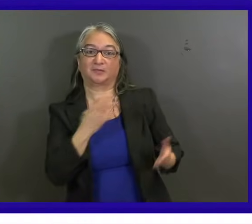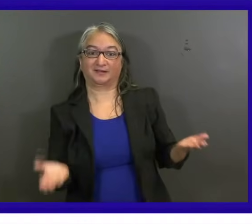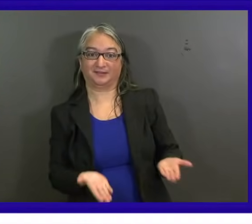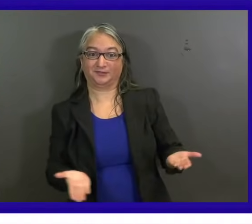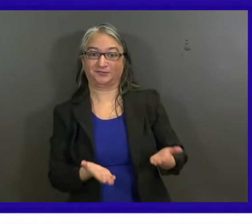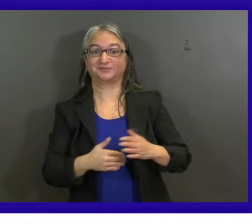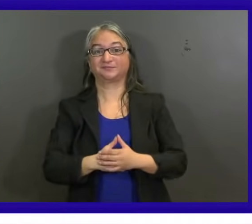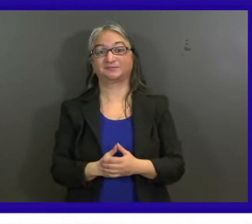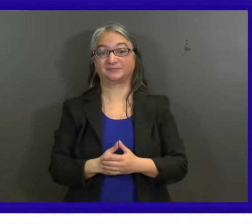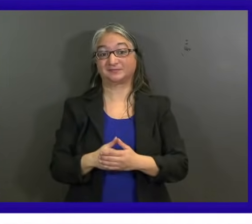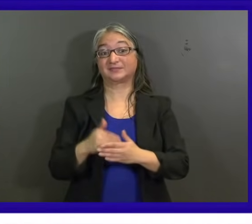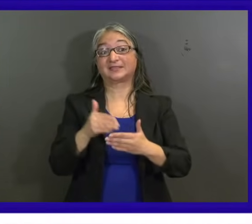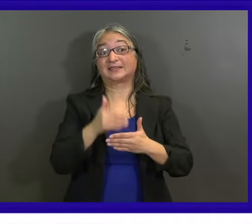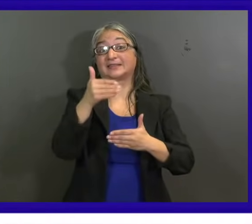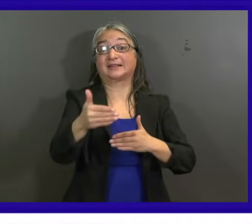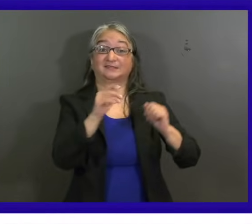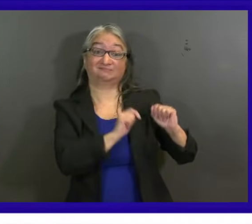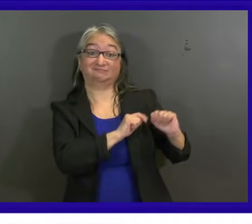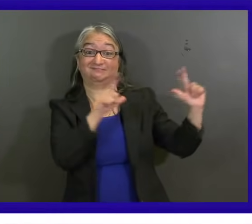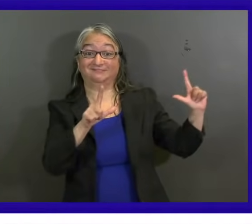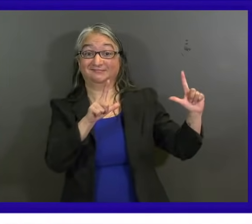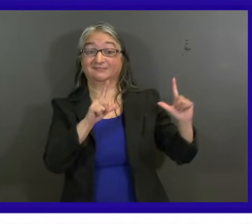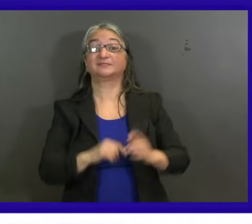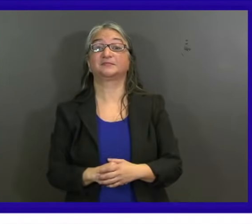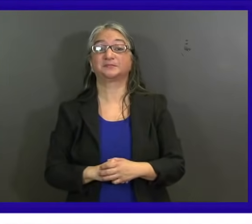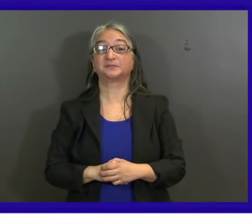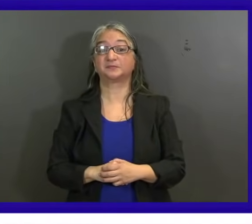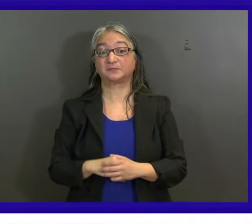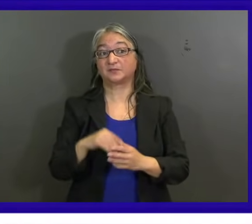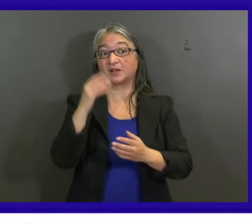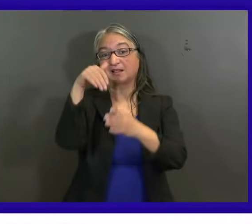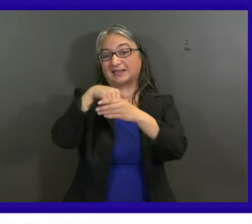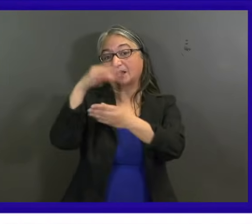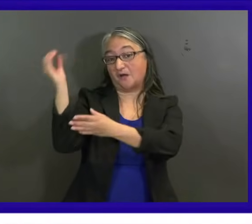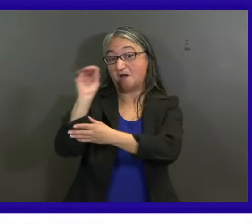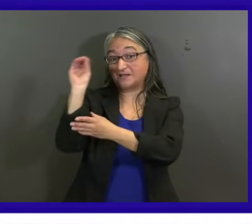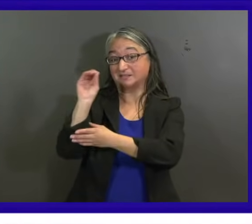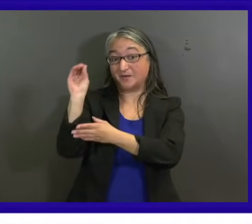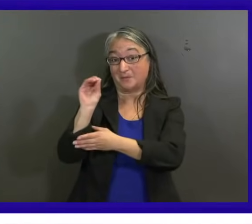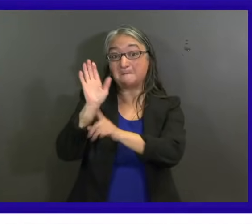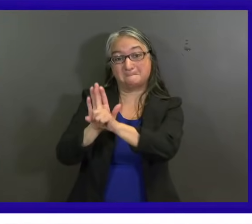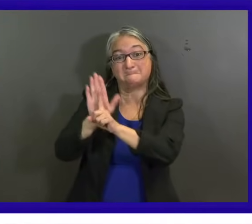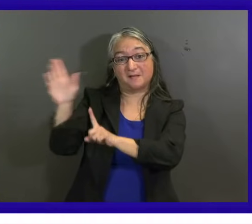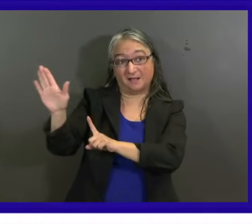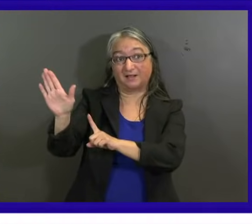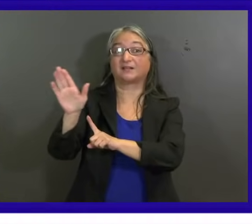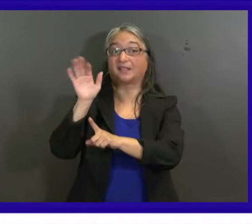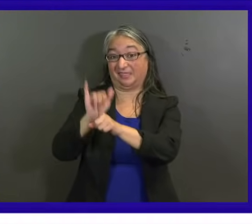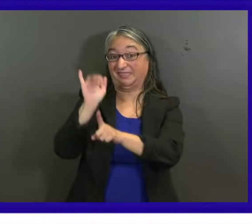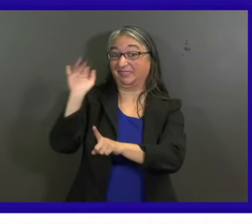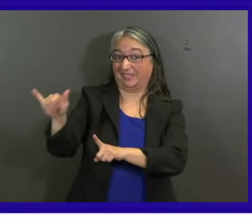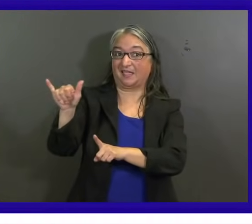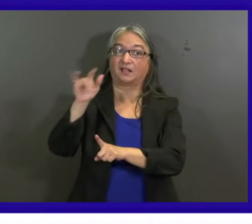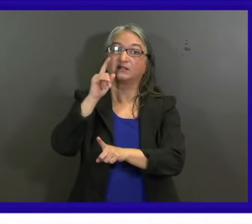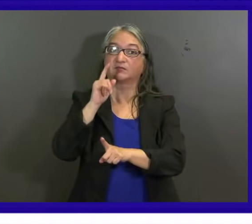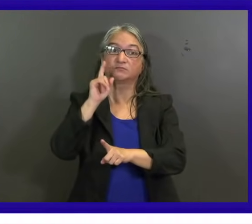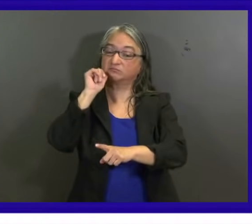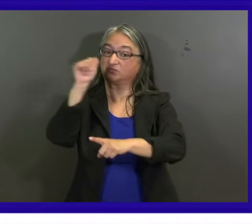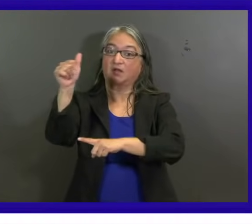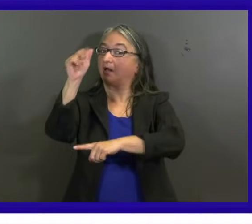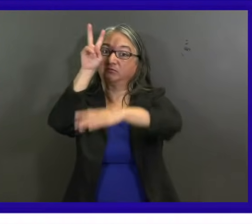ontario um science table dashboard and this is not modeling this is an actual plot of of the cases